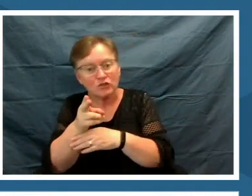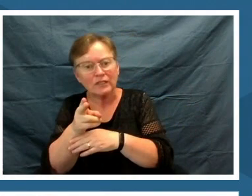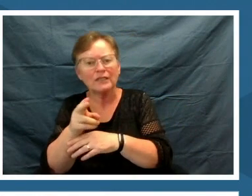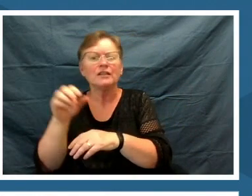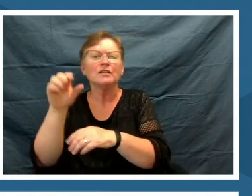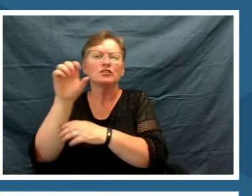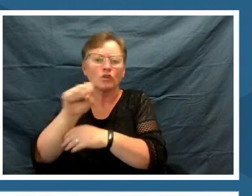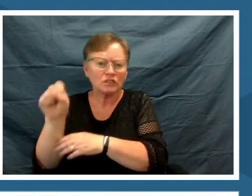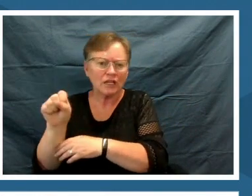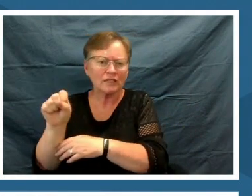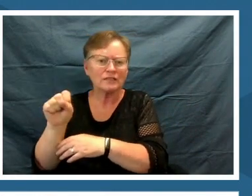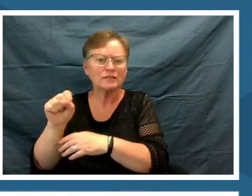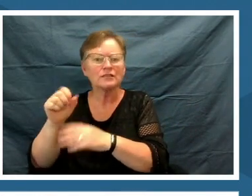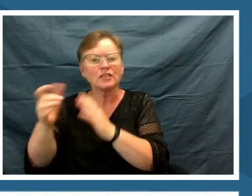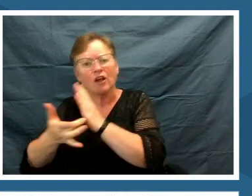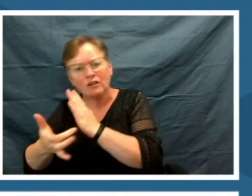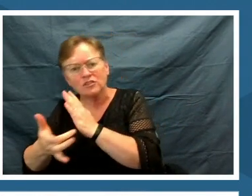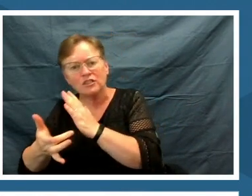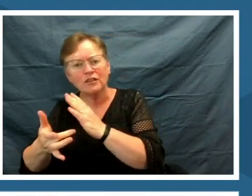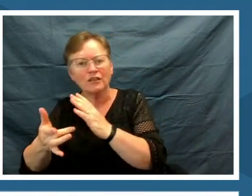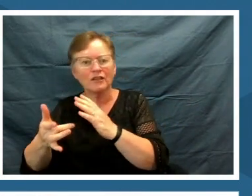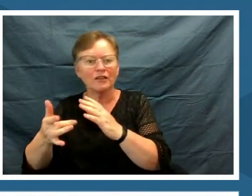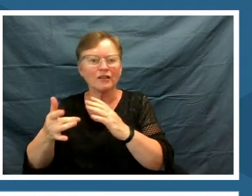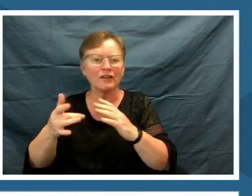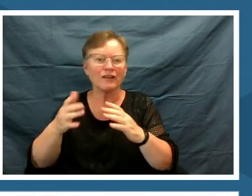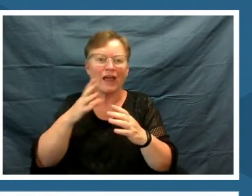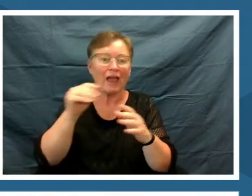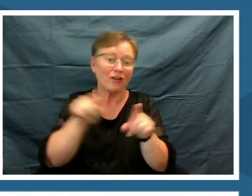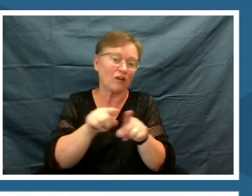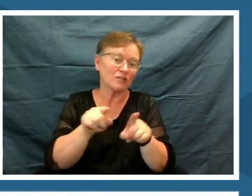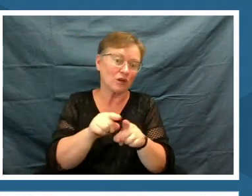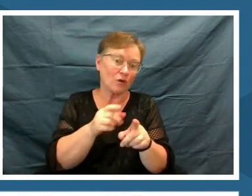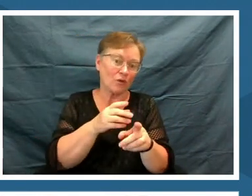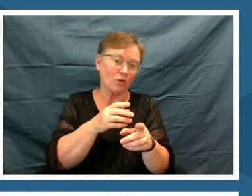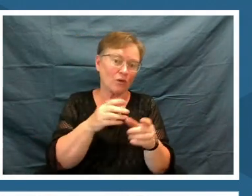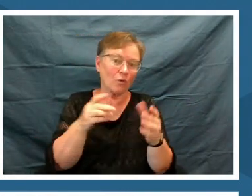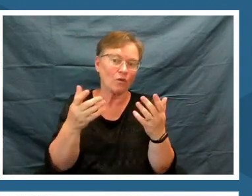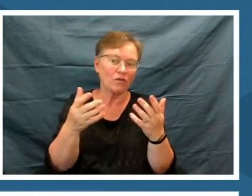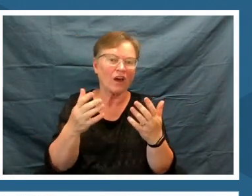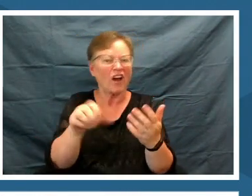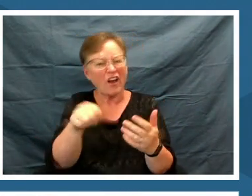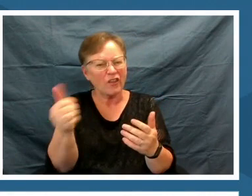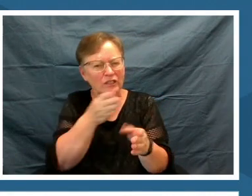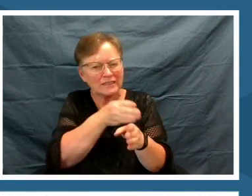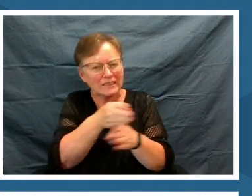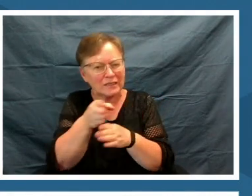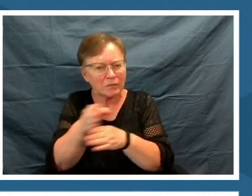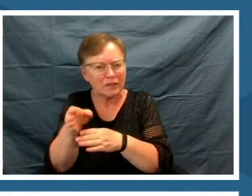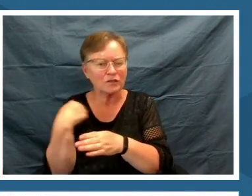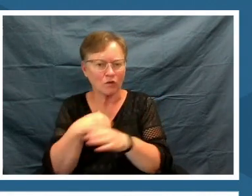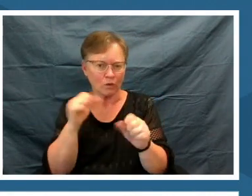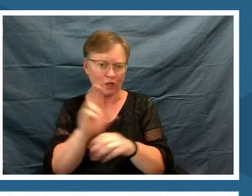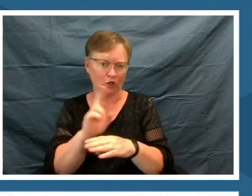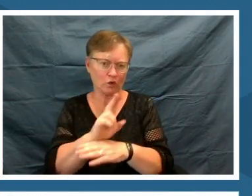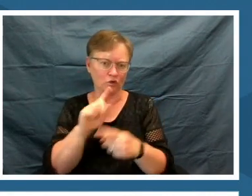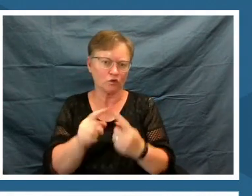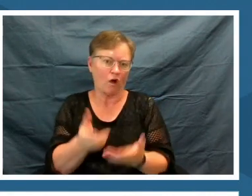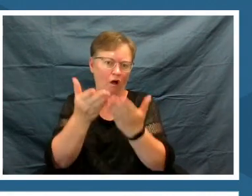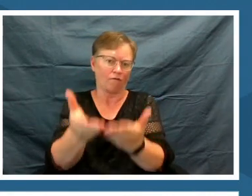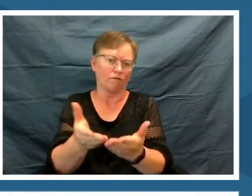and then also the disciplines that we might use to actually offer up solutions